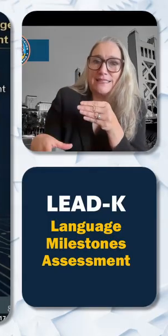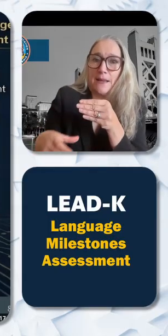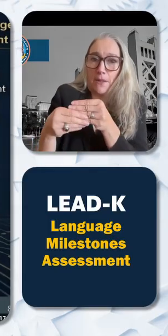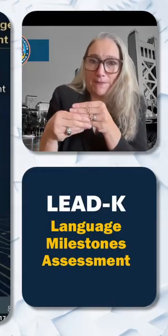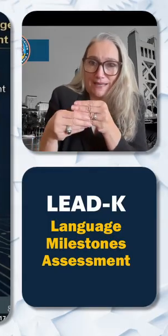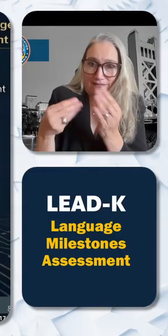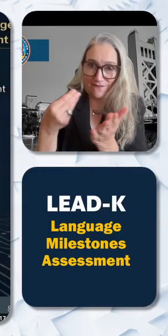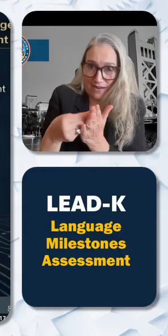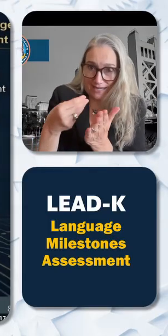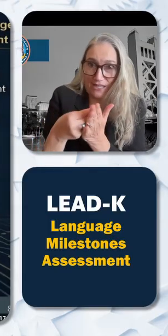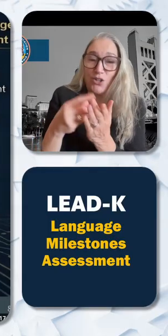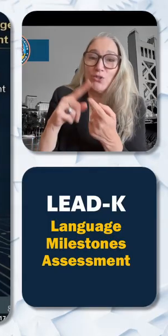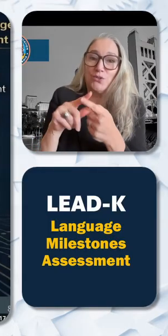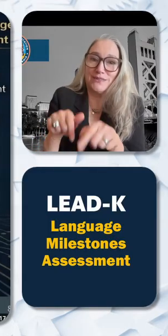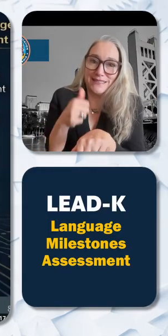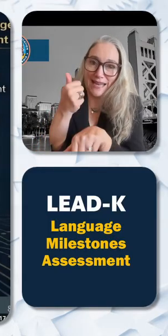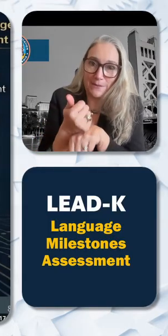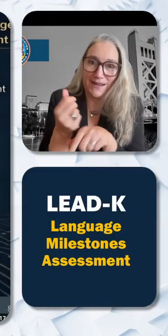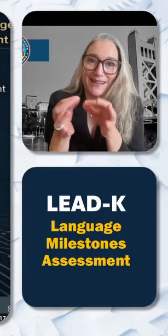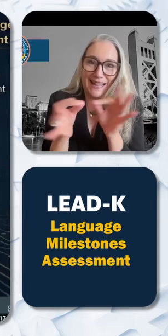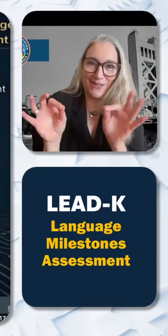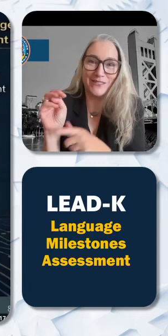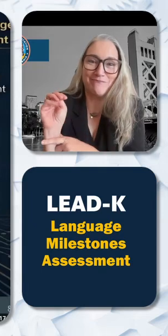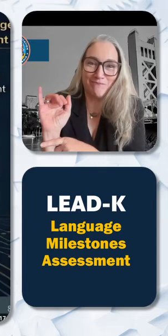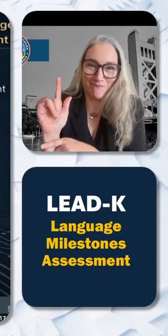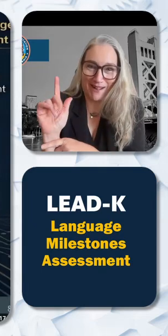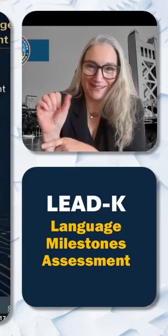And we just received supplemental funding to